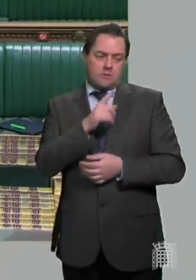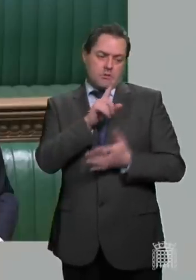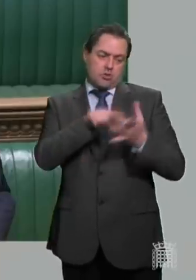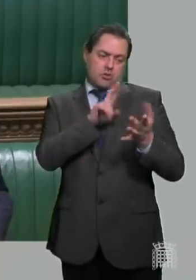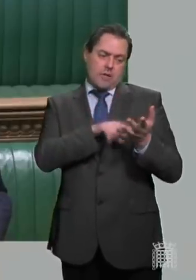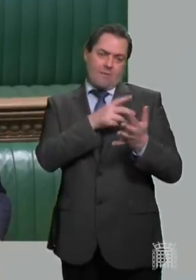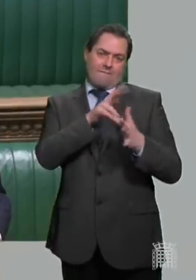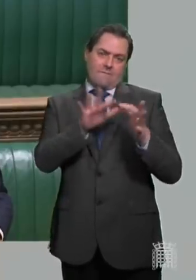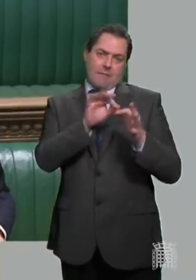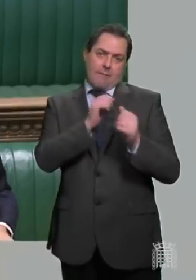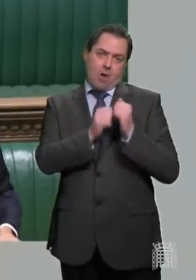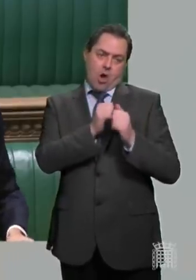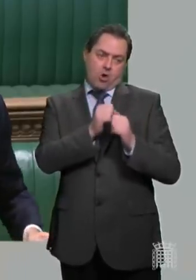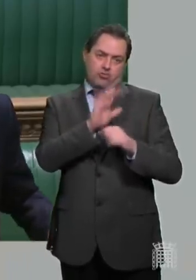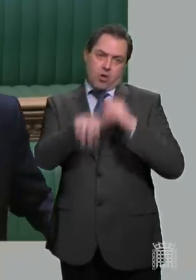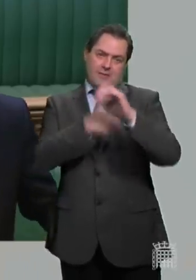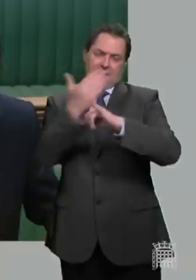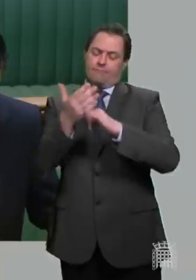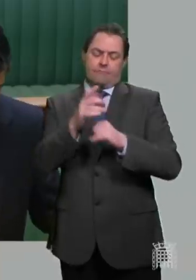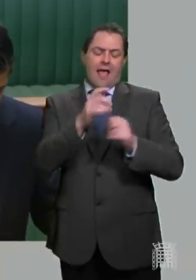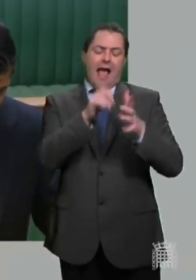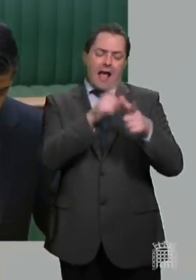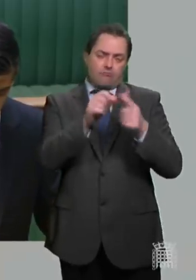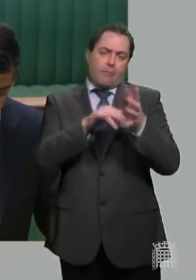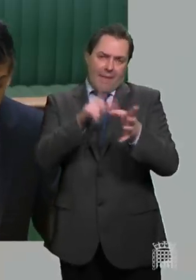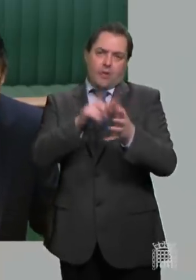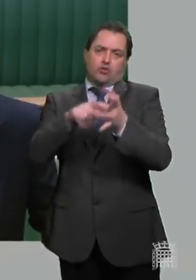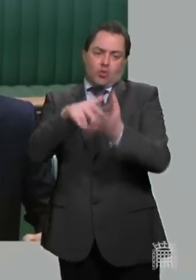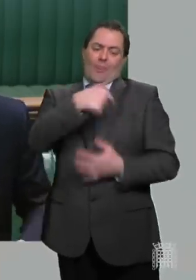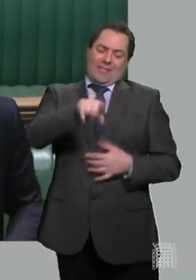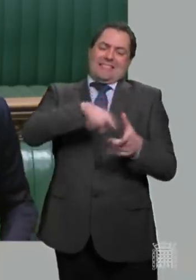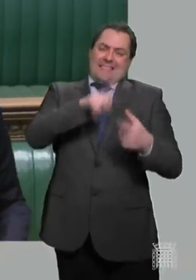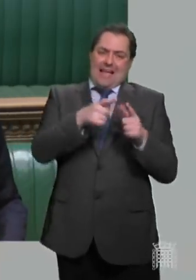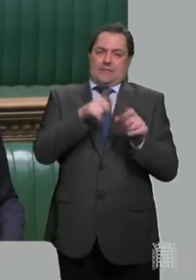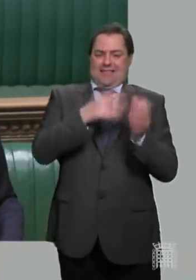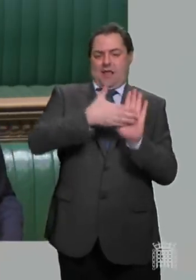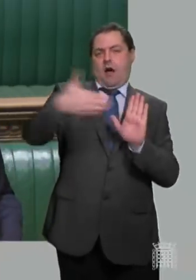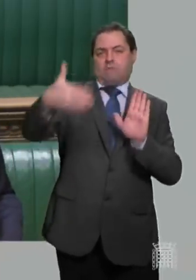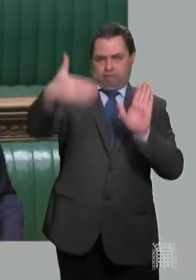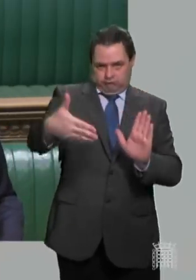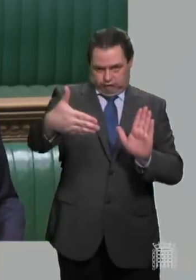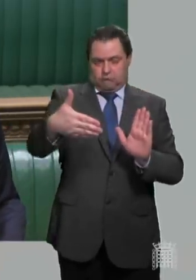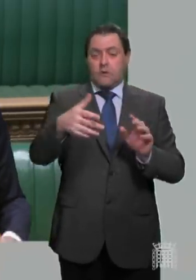other words, through to the end of June. For the remaining nine months of the year, business rates